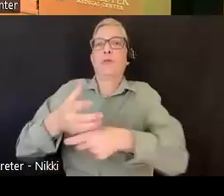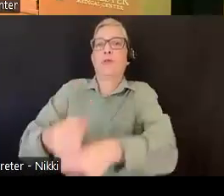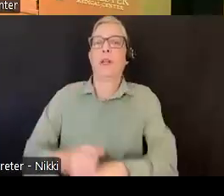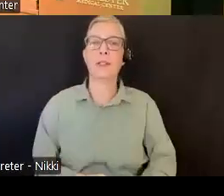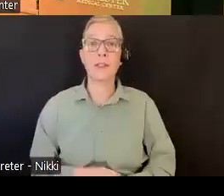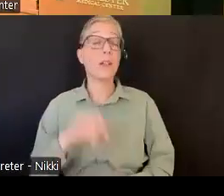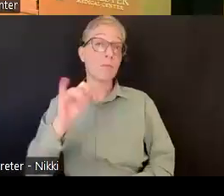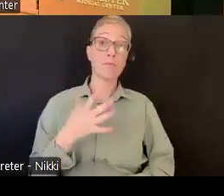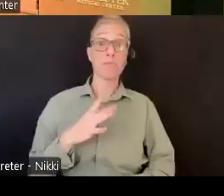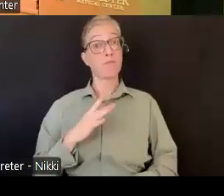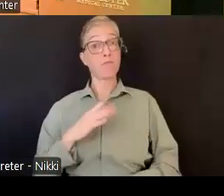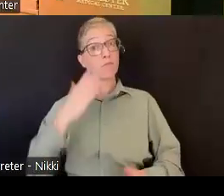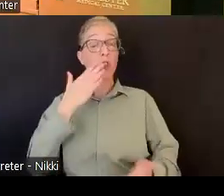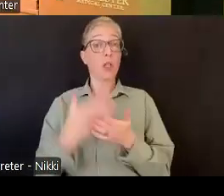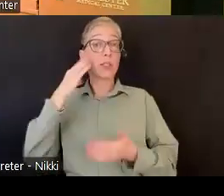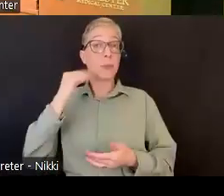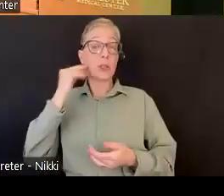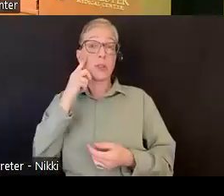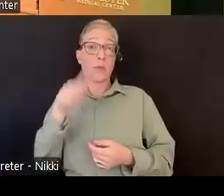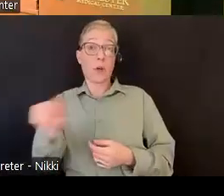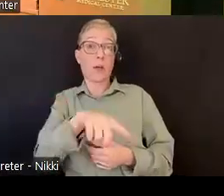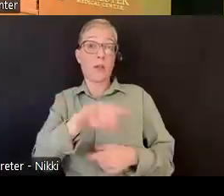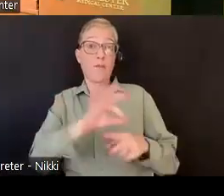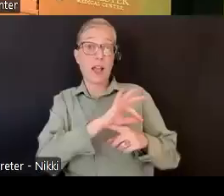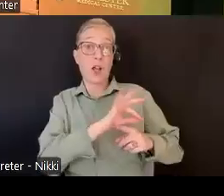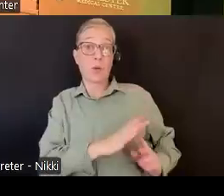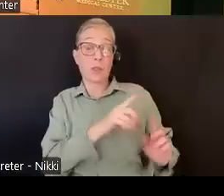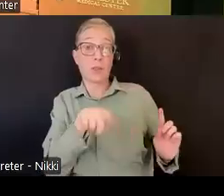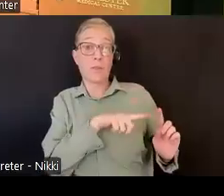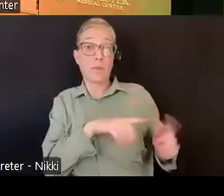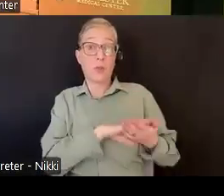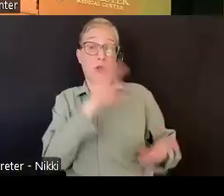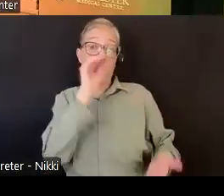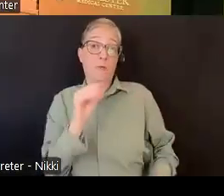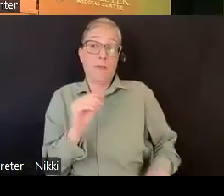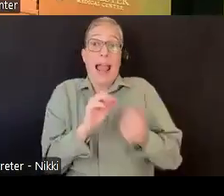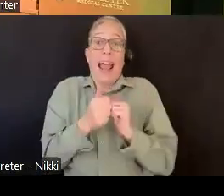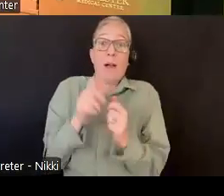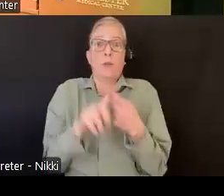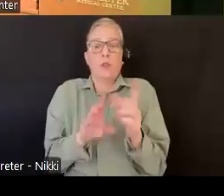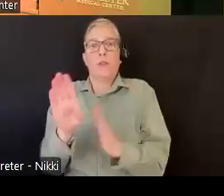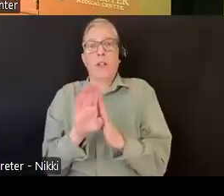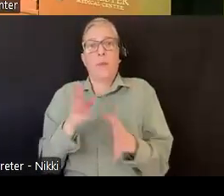that's I think most of the fellas would say yeah they really feel like fairly quickly three, four,